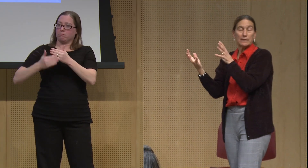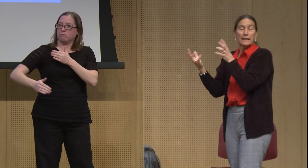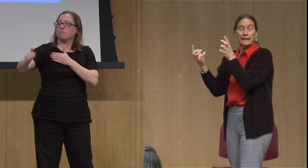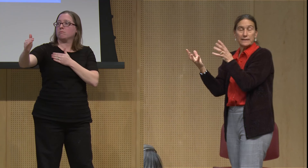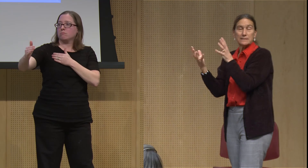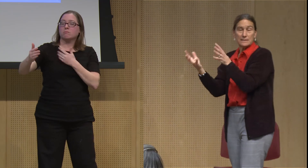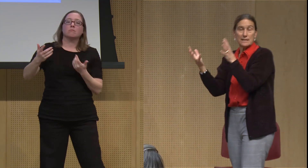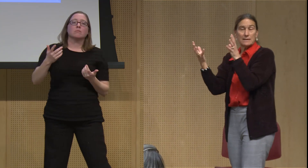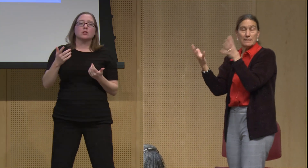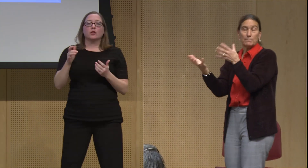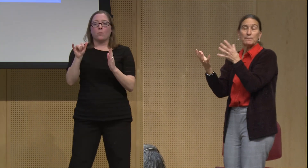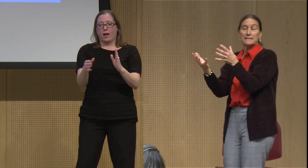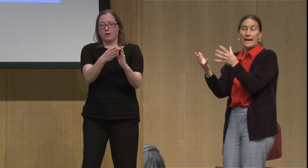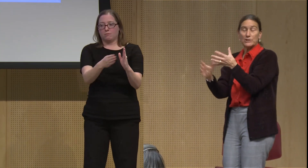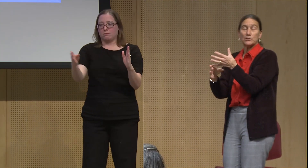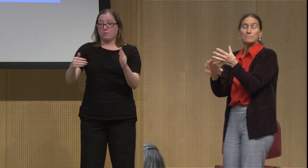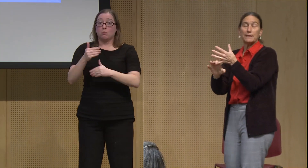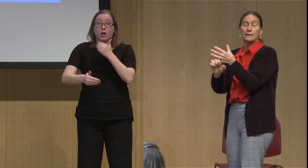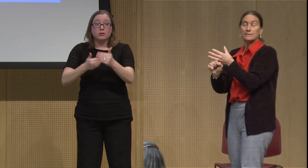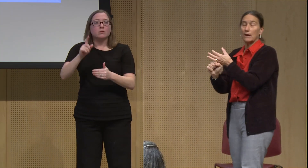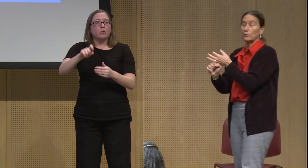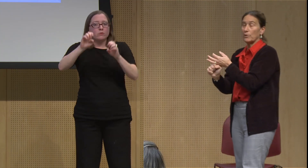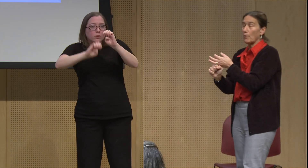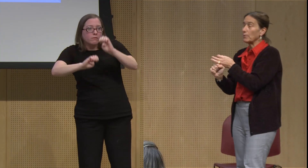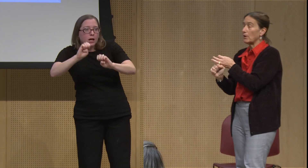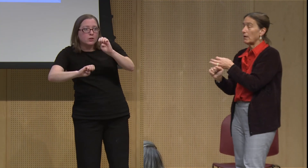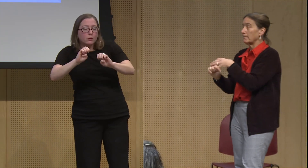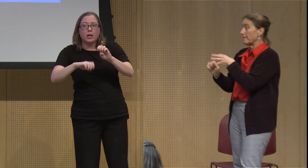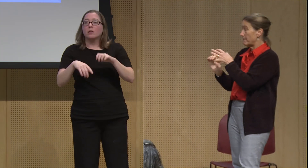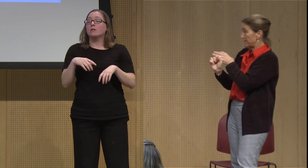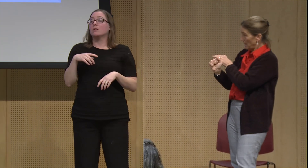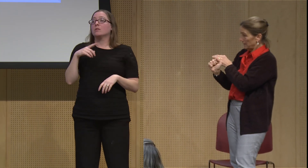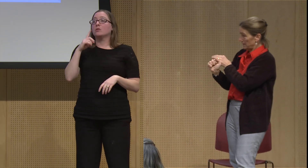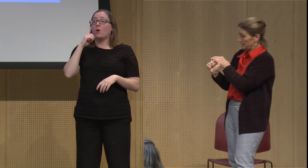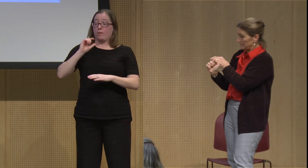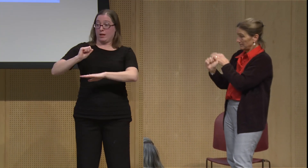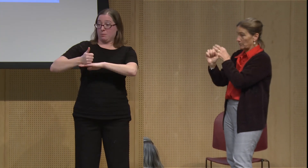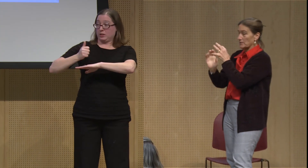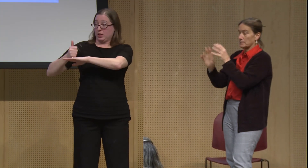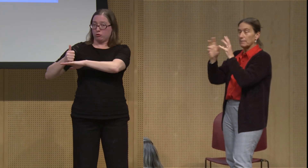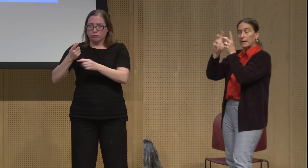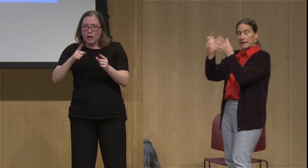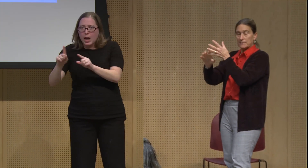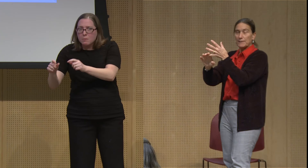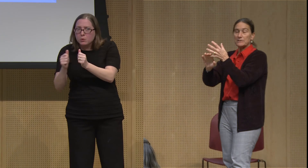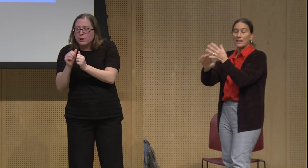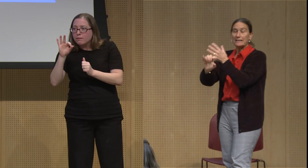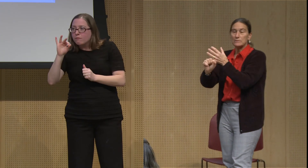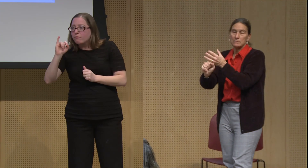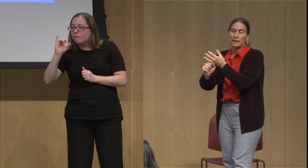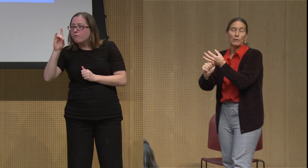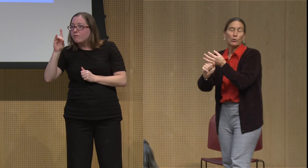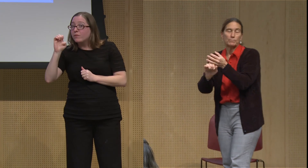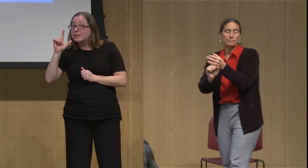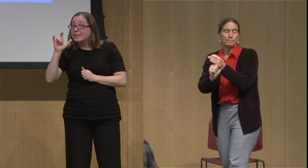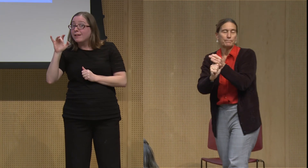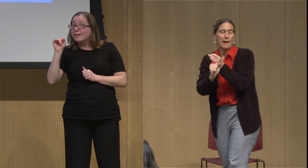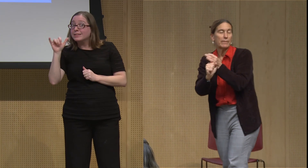IS THE IMPLEMENTATION BEING DONE WITH WHAT WE CALL FIDELITY? IS IT--IS IT BEING DONE KIND OF BY THE BOOK